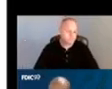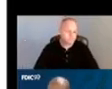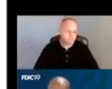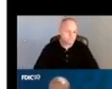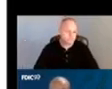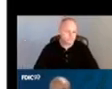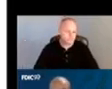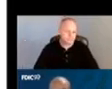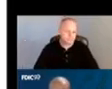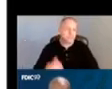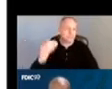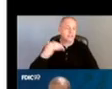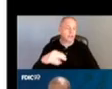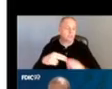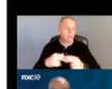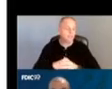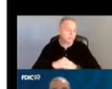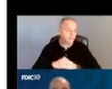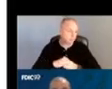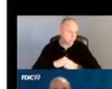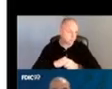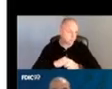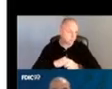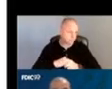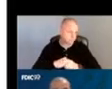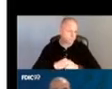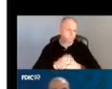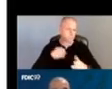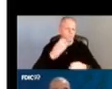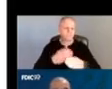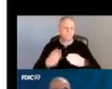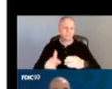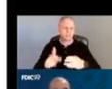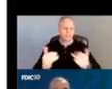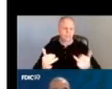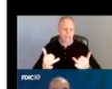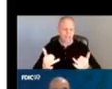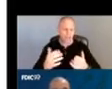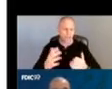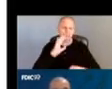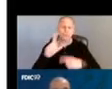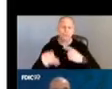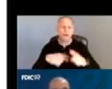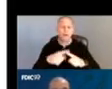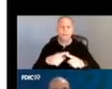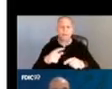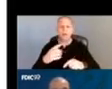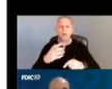Next slide please. I'm going to wrap up now by talking about our alliance for economic